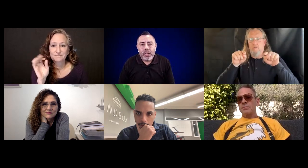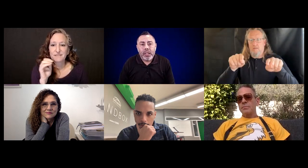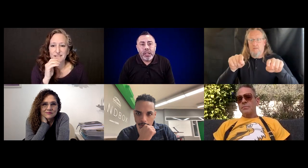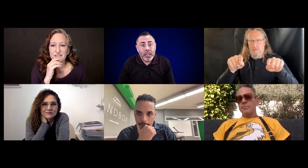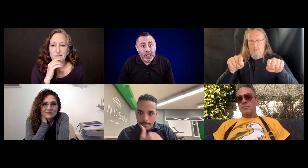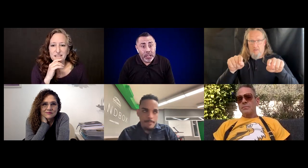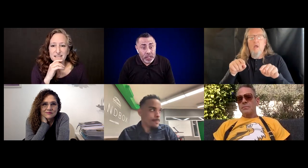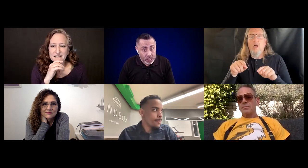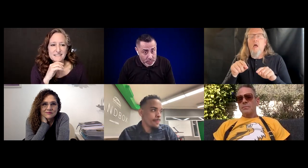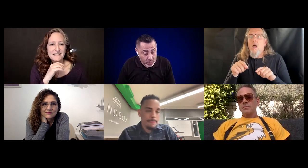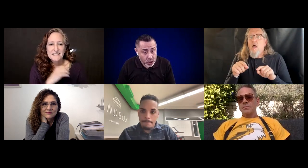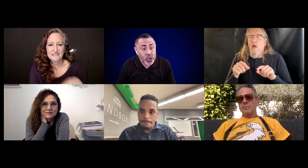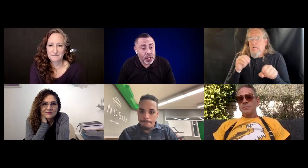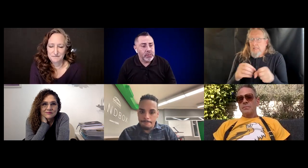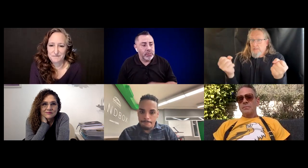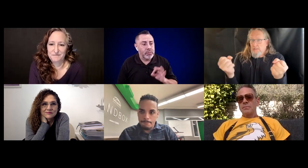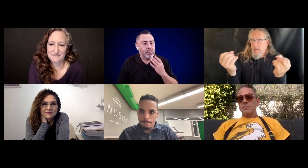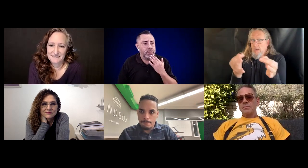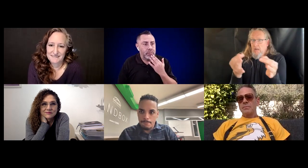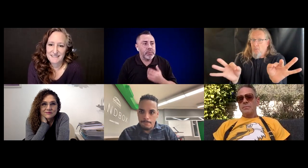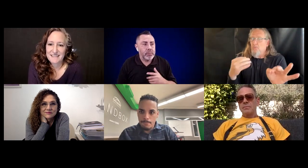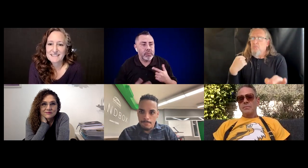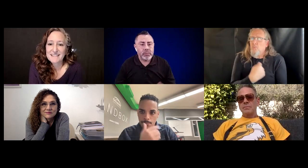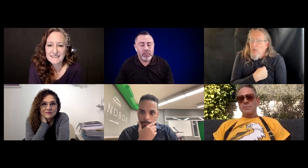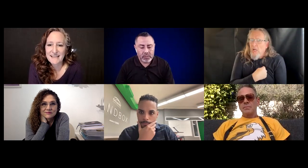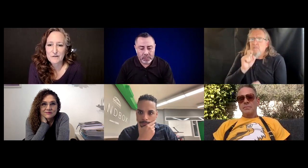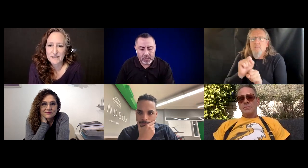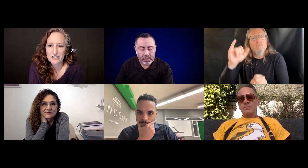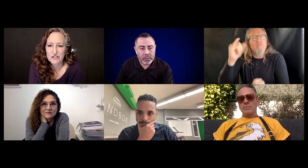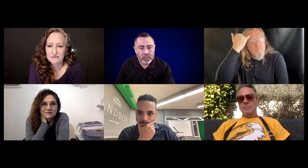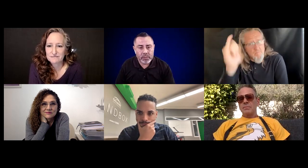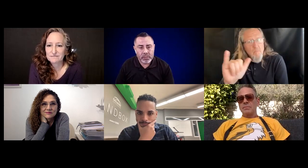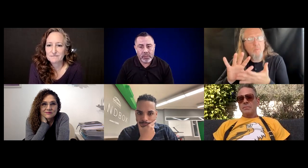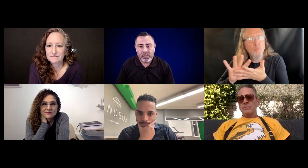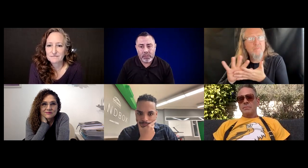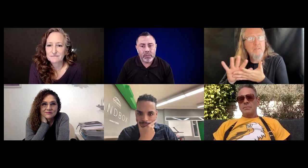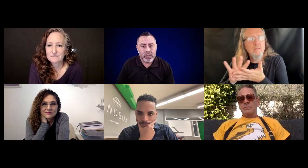So this in sign language